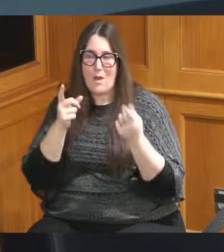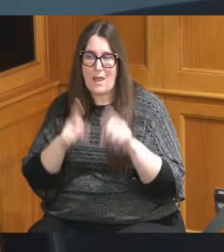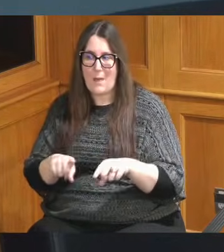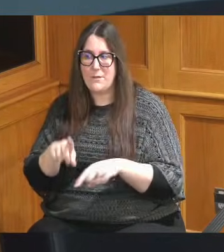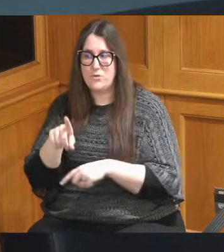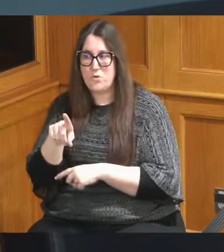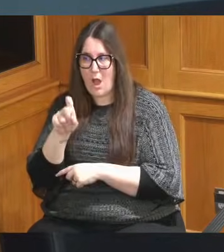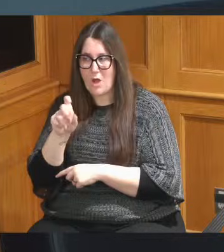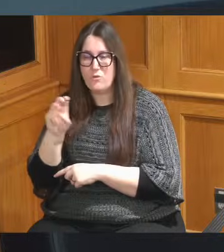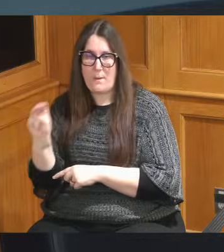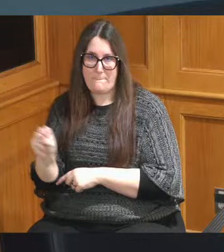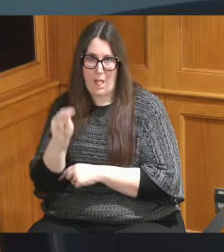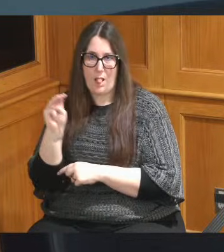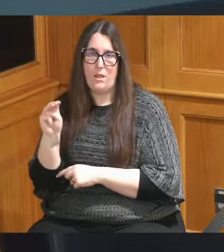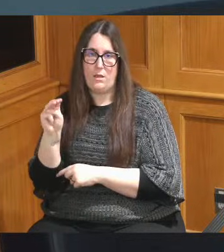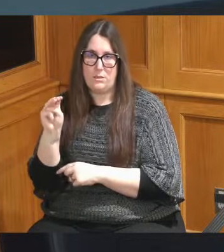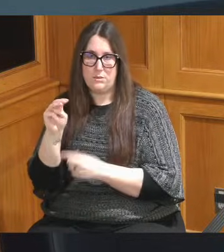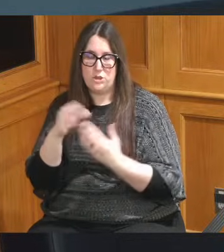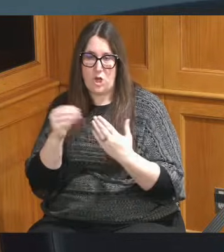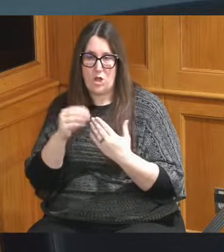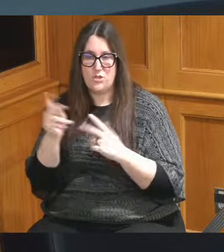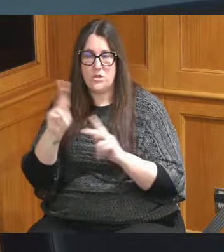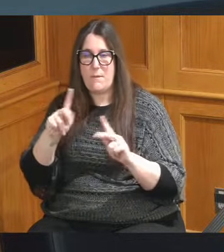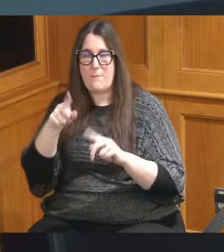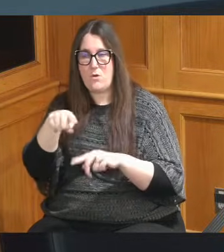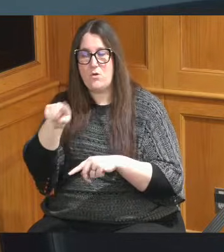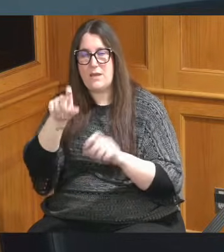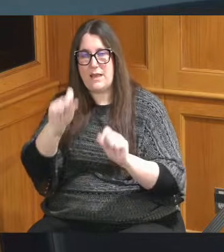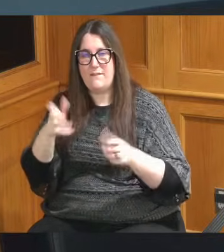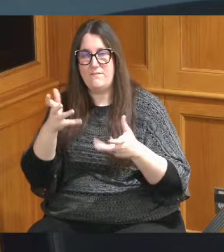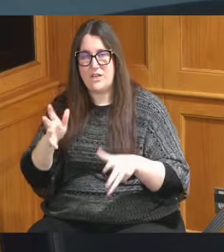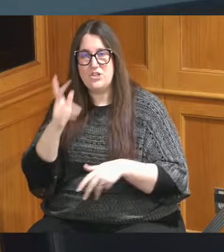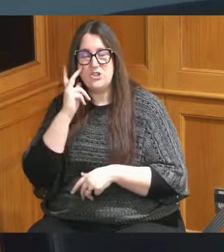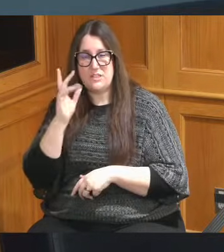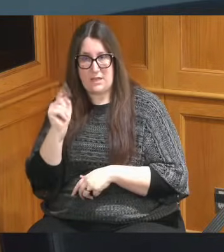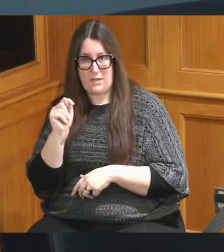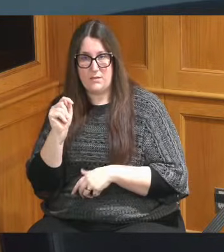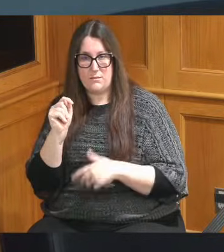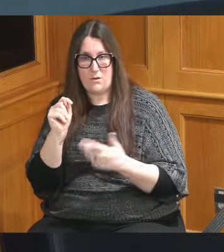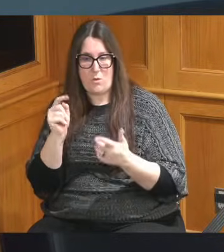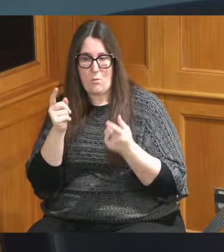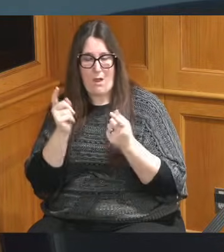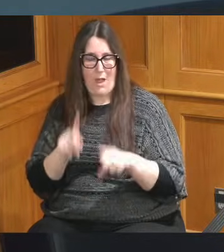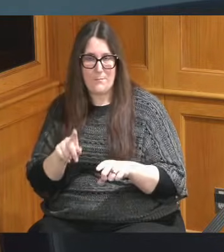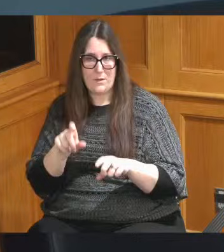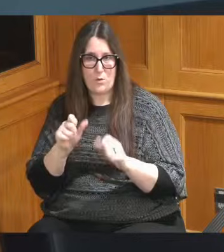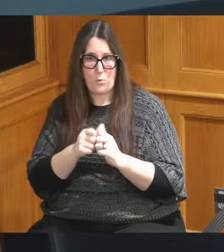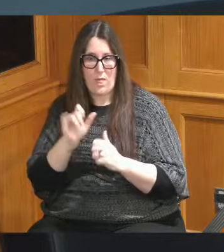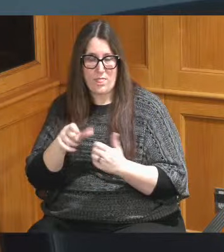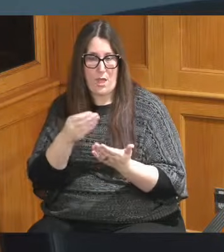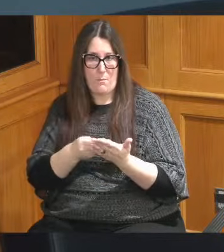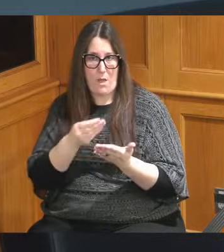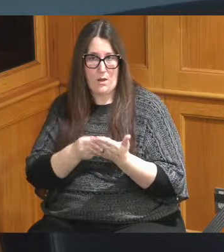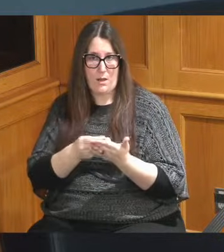people. they can see it for themselves. An outside audit and then a plan. And it's not on you. It's